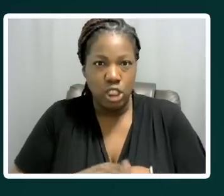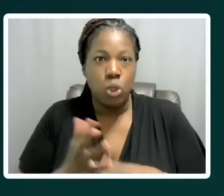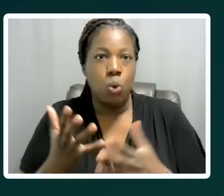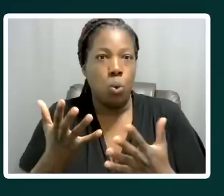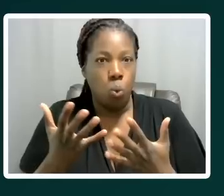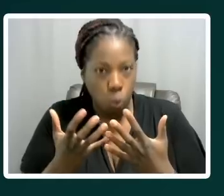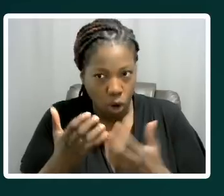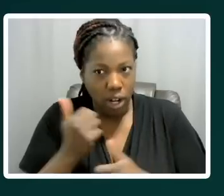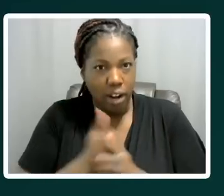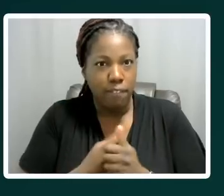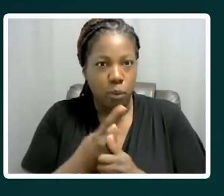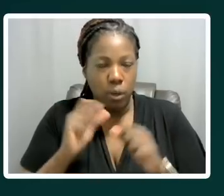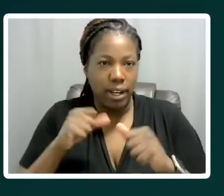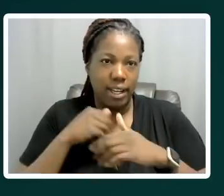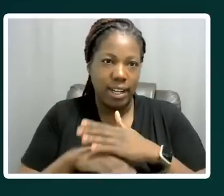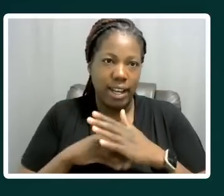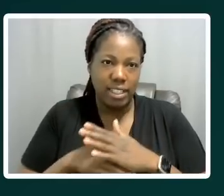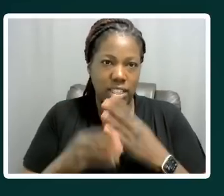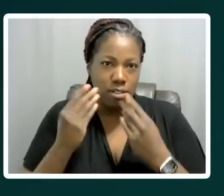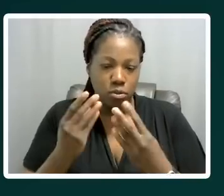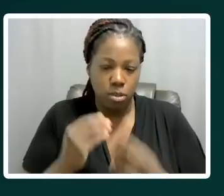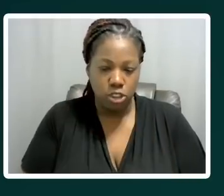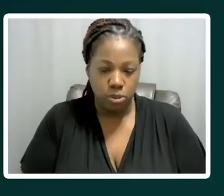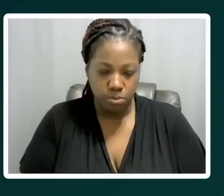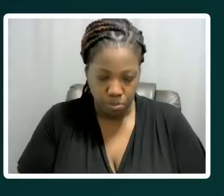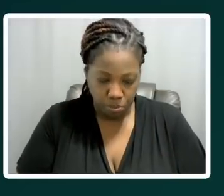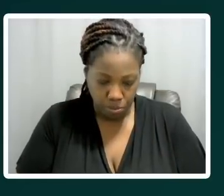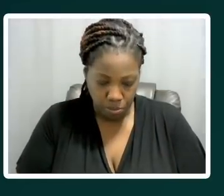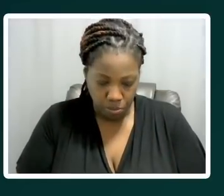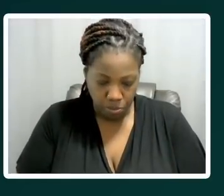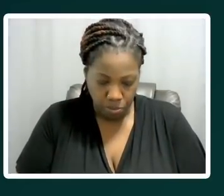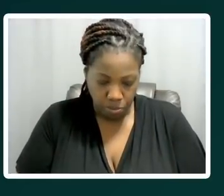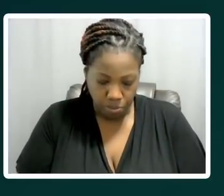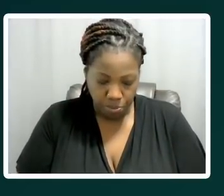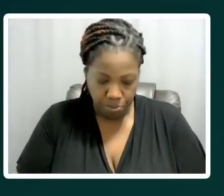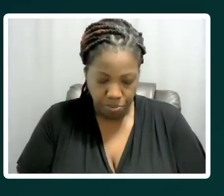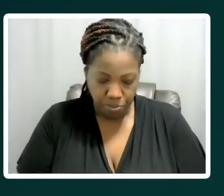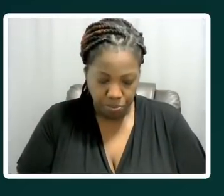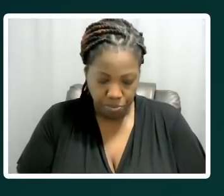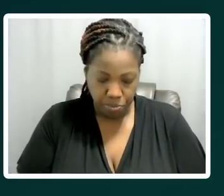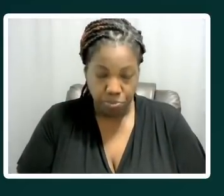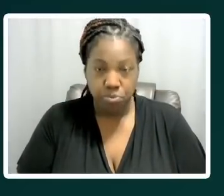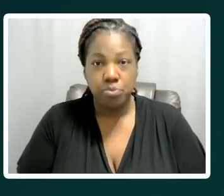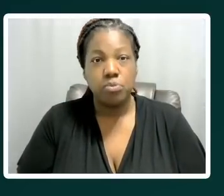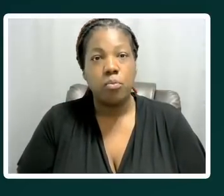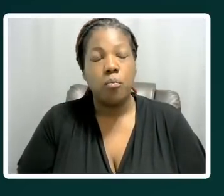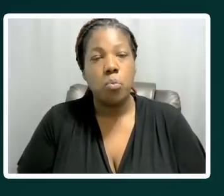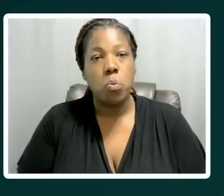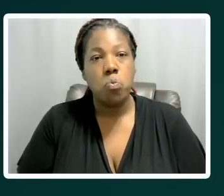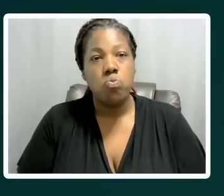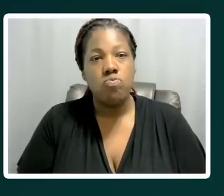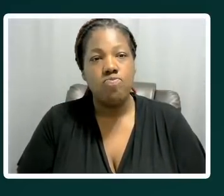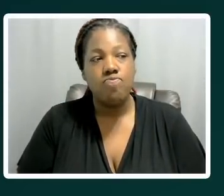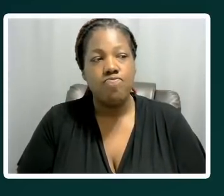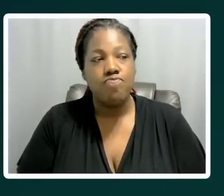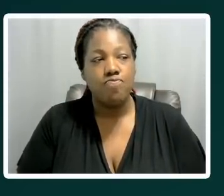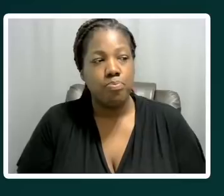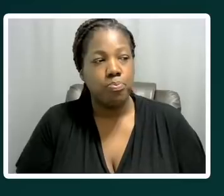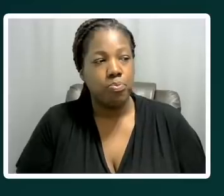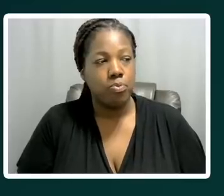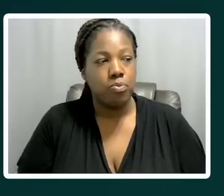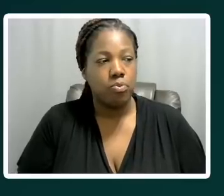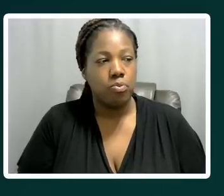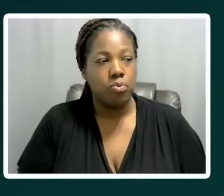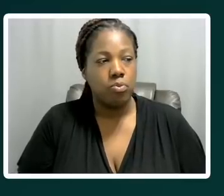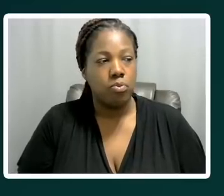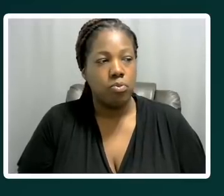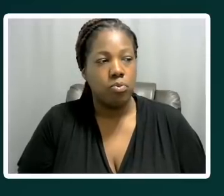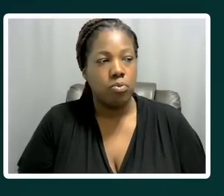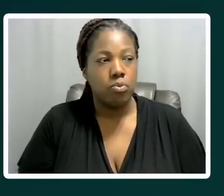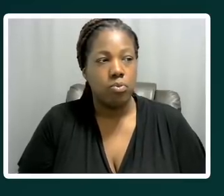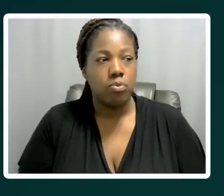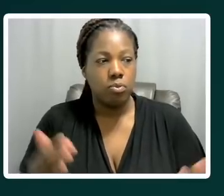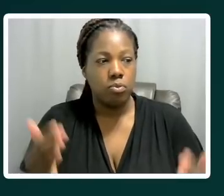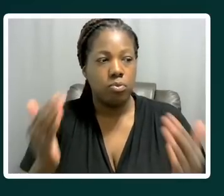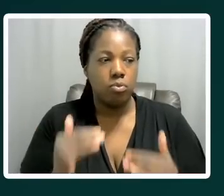be able to access these. Next slide. Thank you.